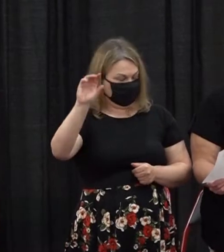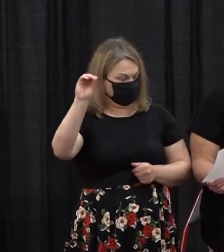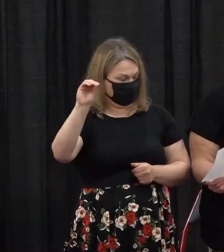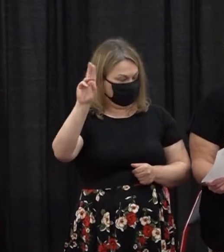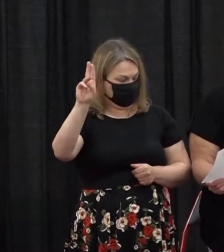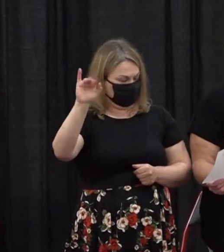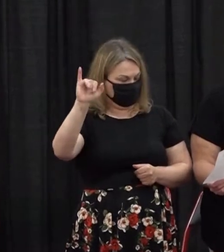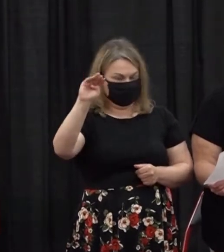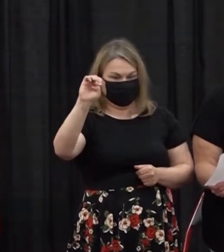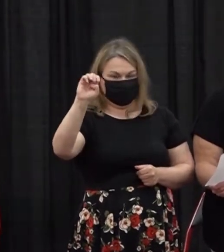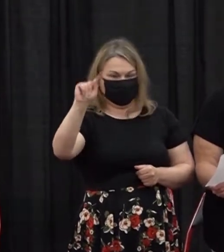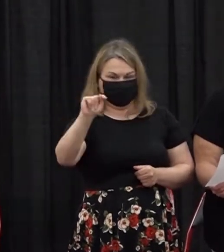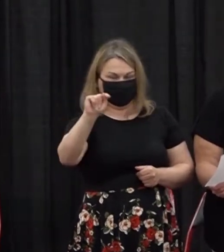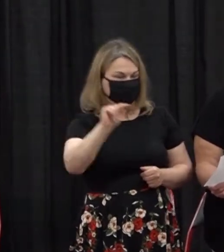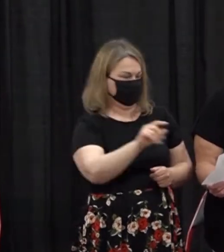Karibella Ouimet.